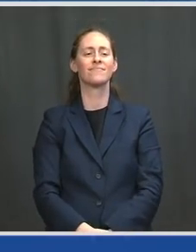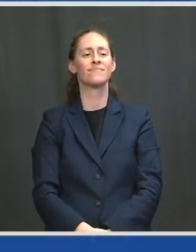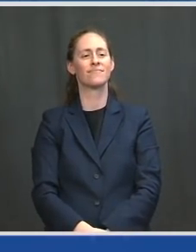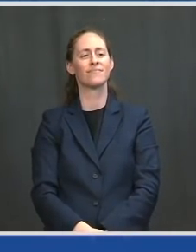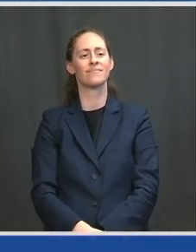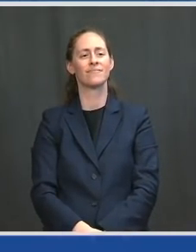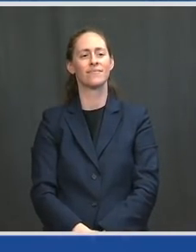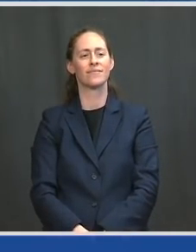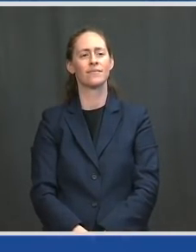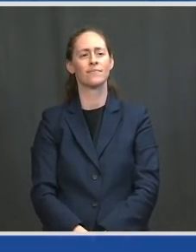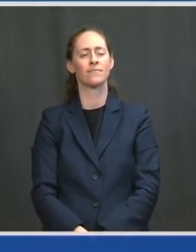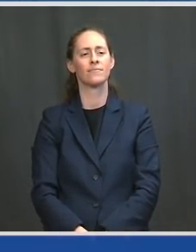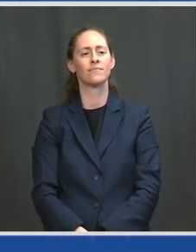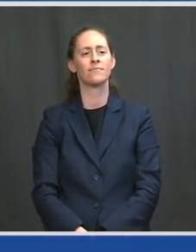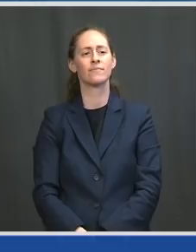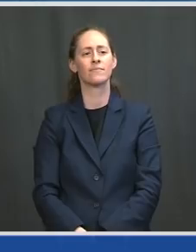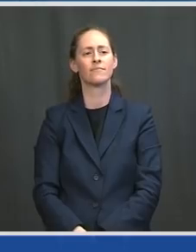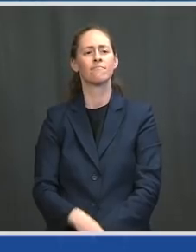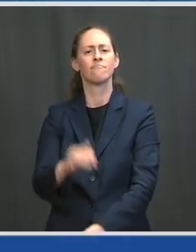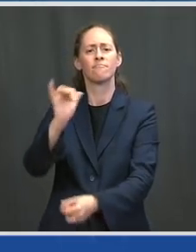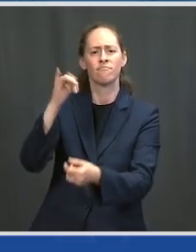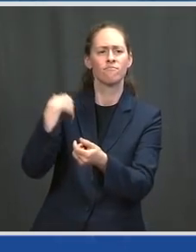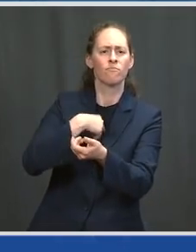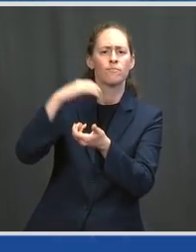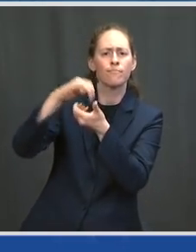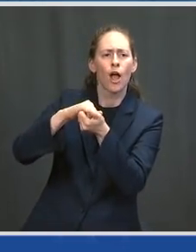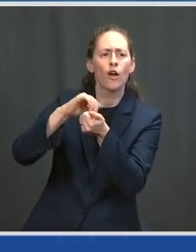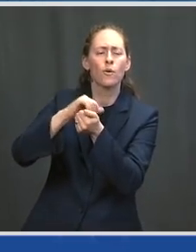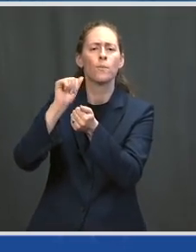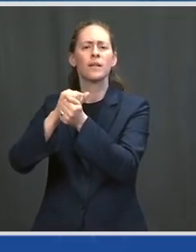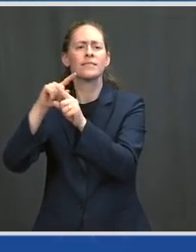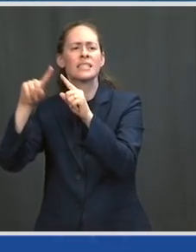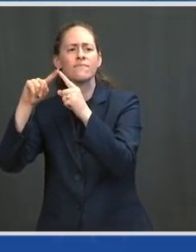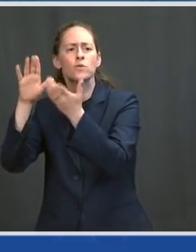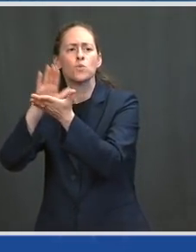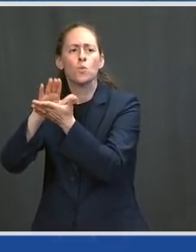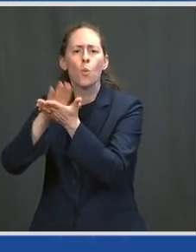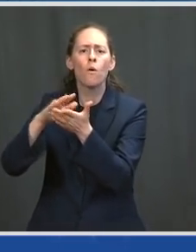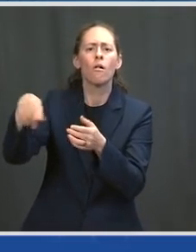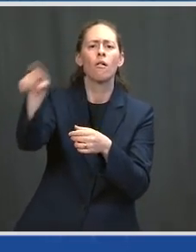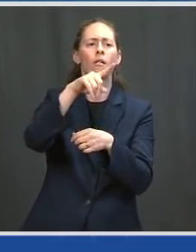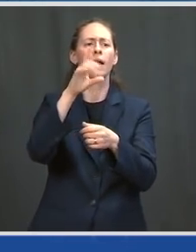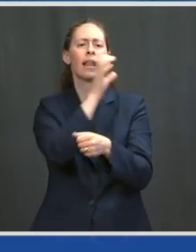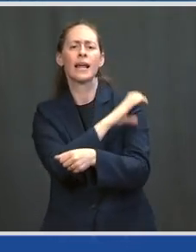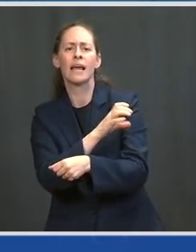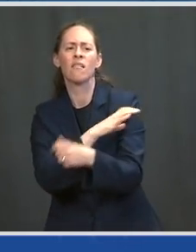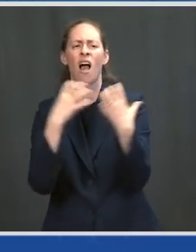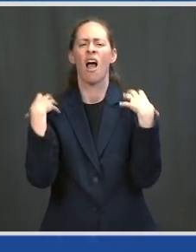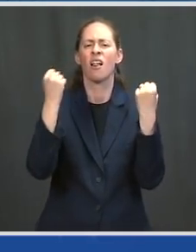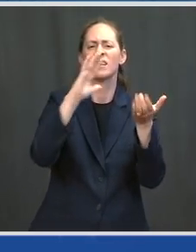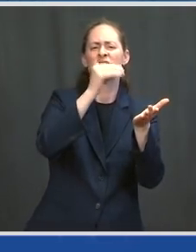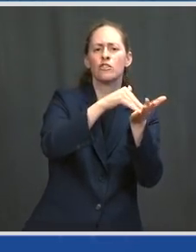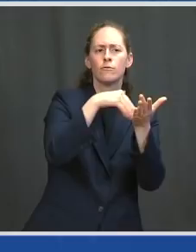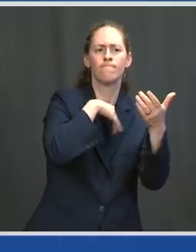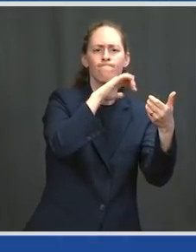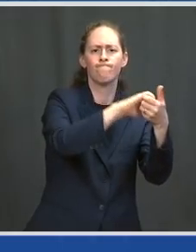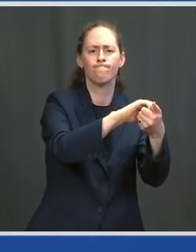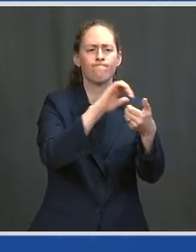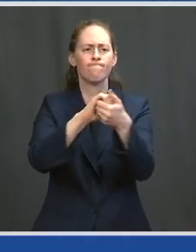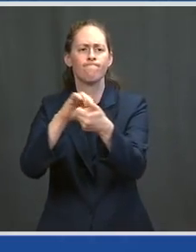Of course, we remain focused on equity in our vaccine program. The vaccine is free for everyone -- free.